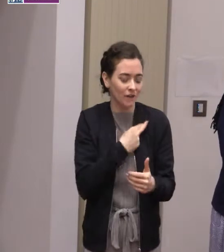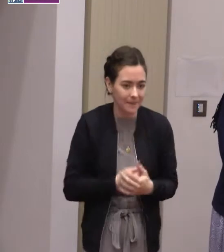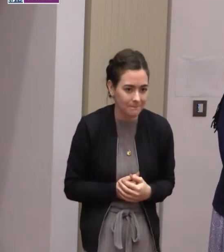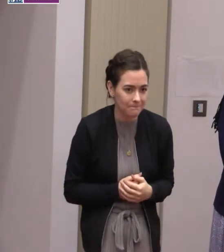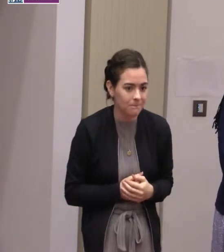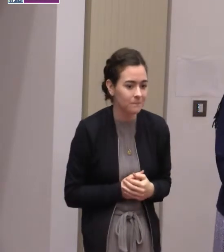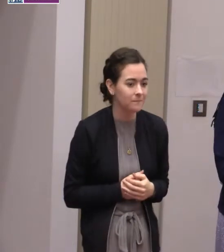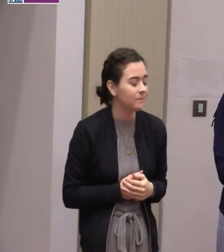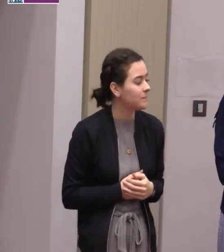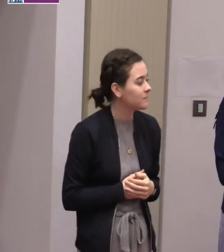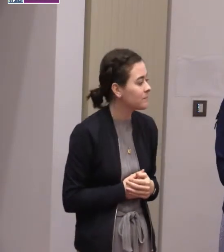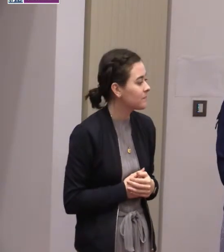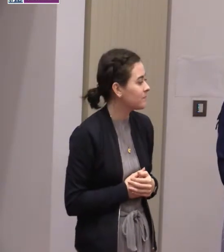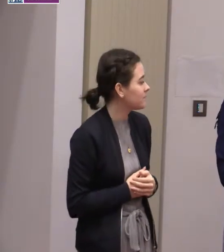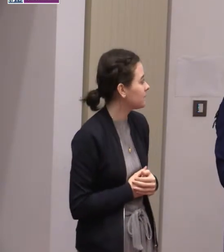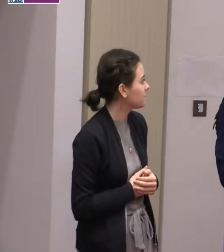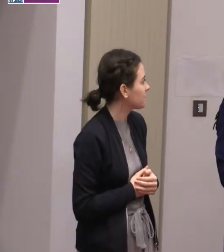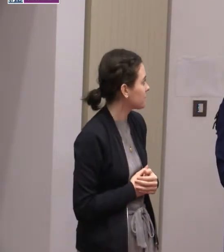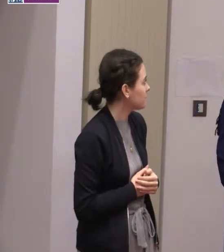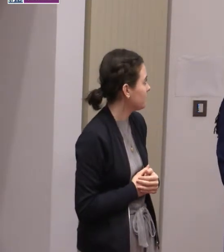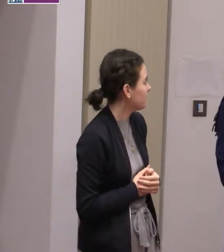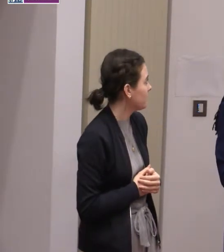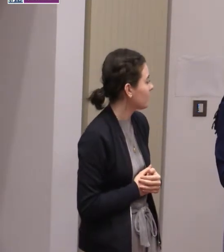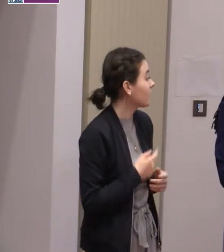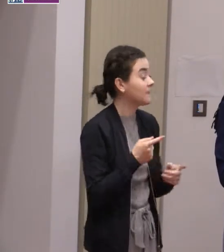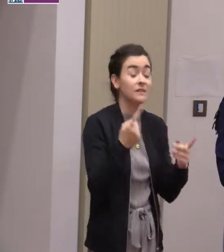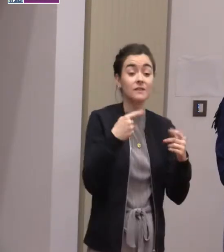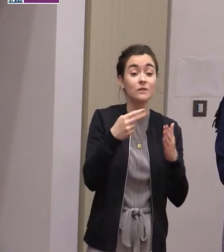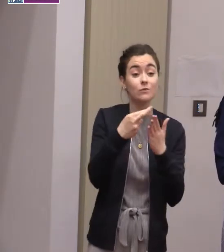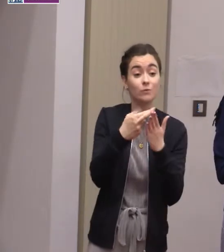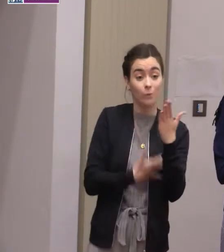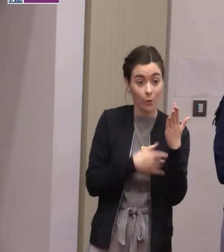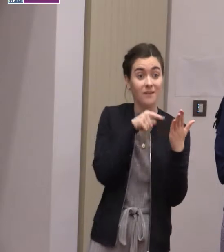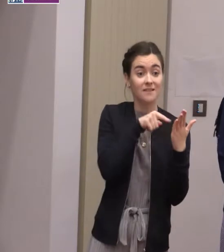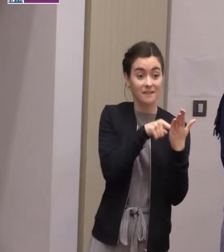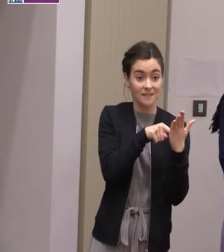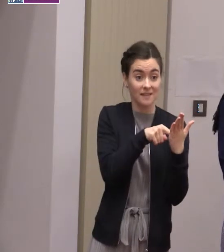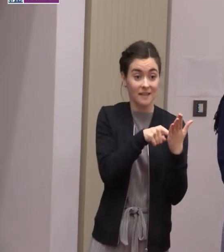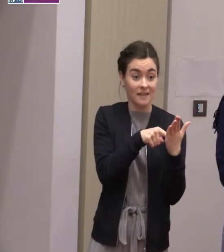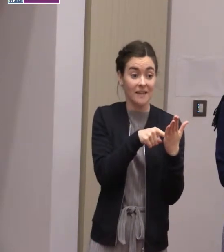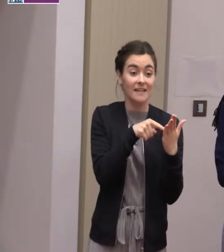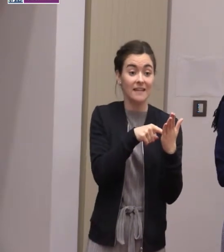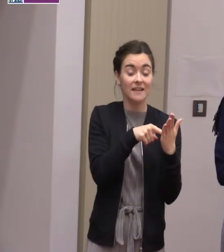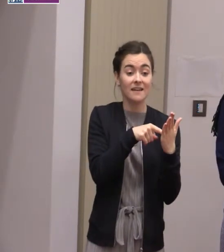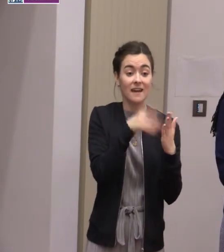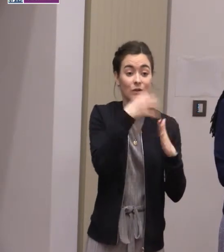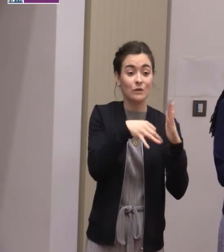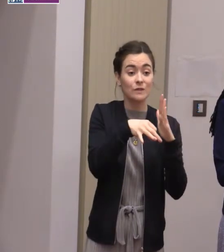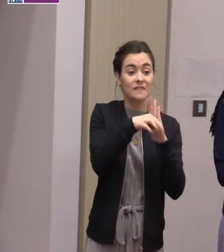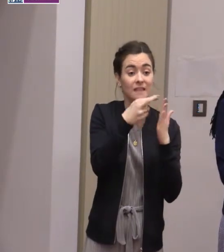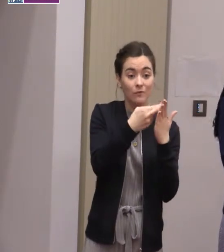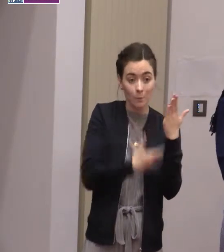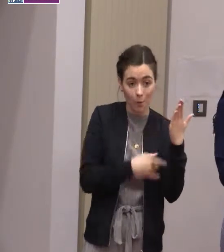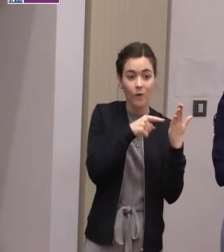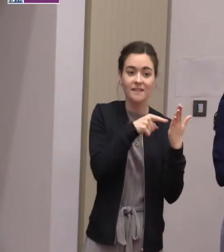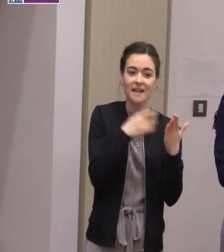And then I think the report also, and our state reports in terms of how families can